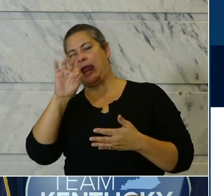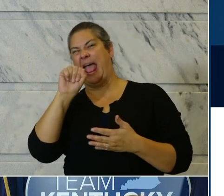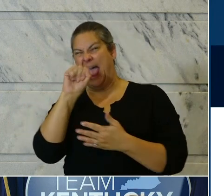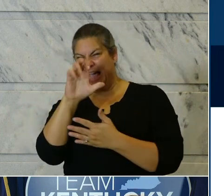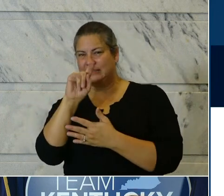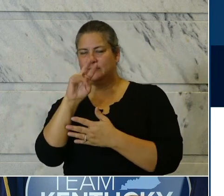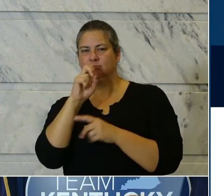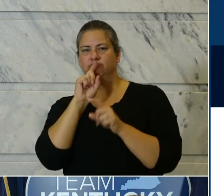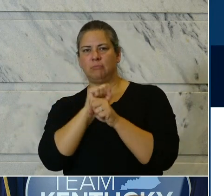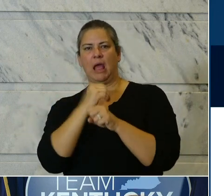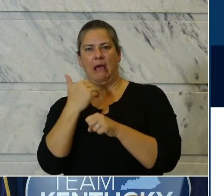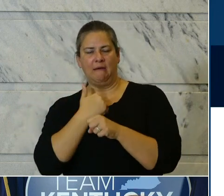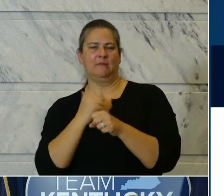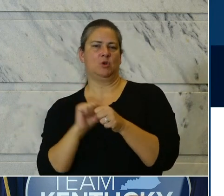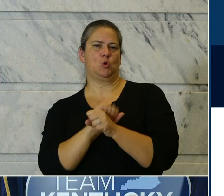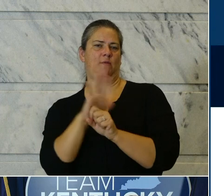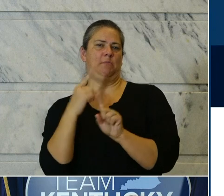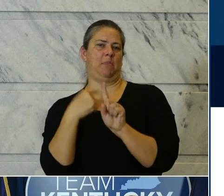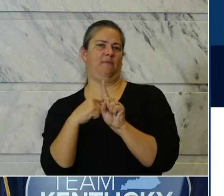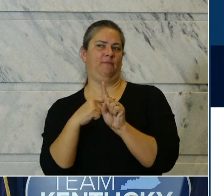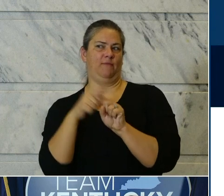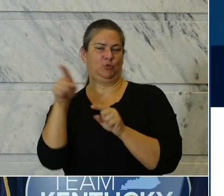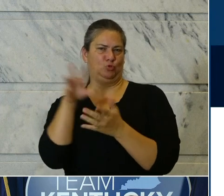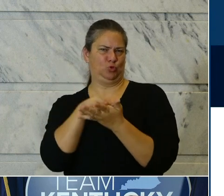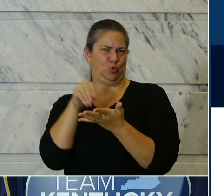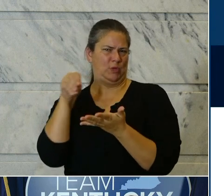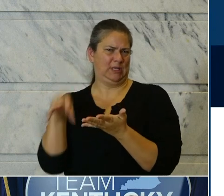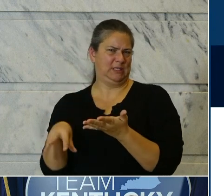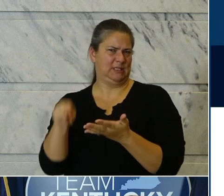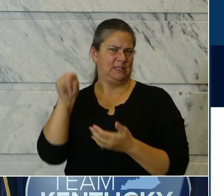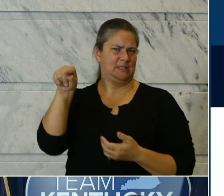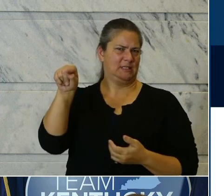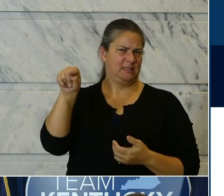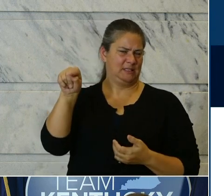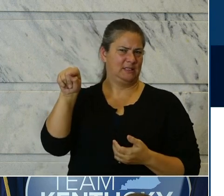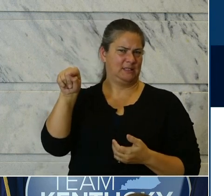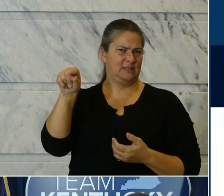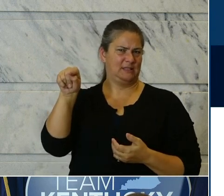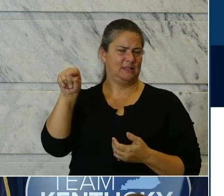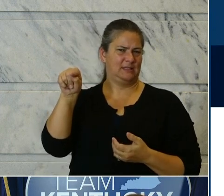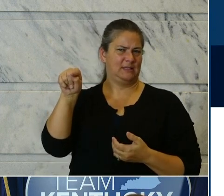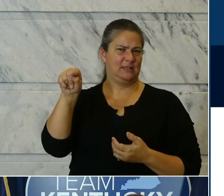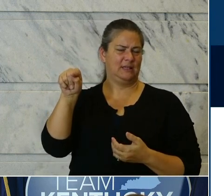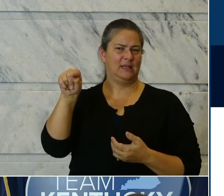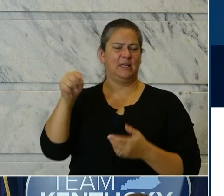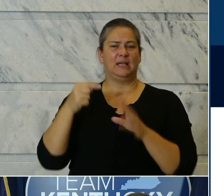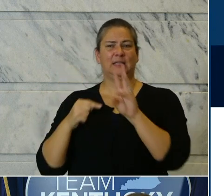FIVE HUNDRED AND EIGHTY NINE ACTIVE CASES THE COLLEGES AND